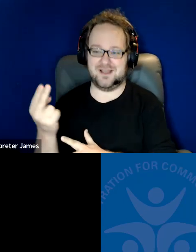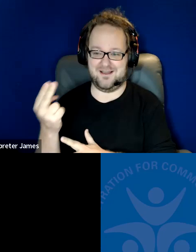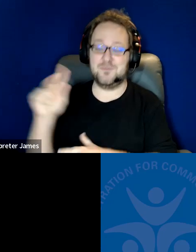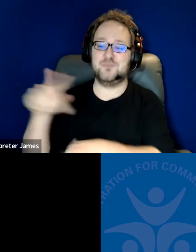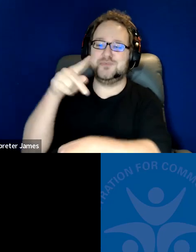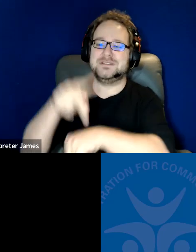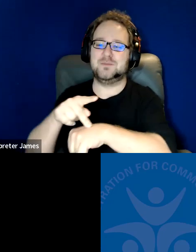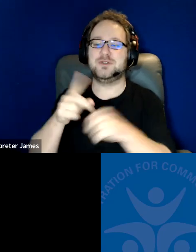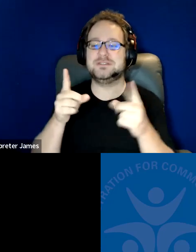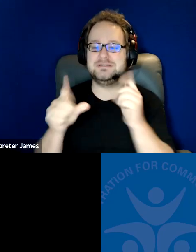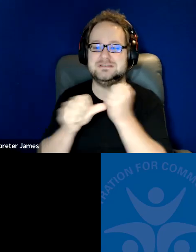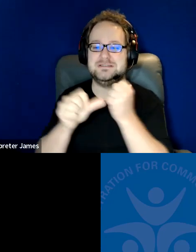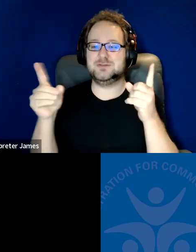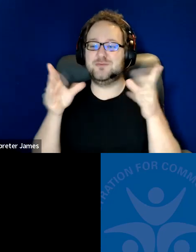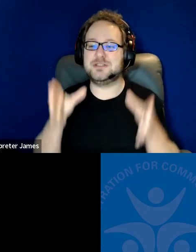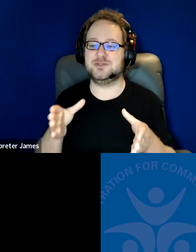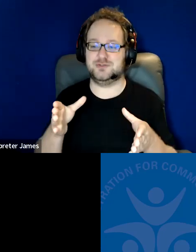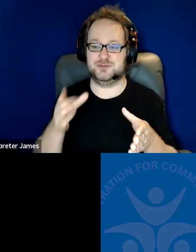for Disease Control and Prevention.